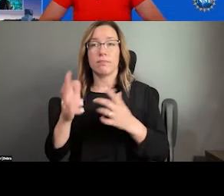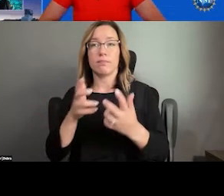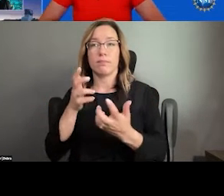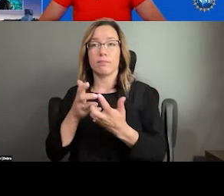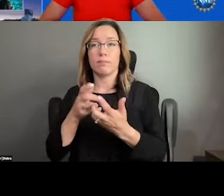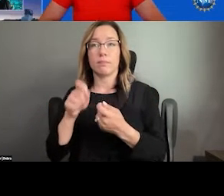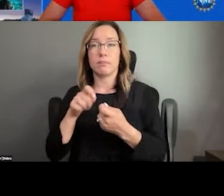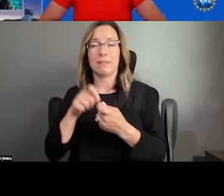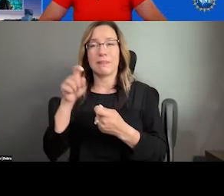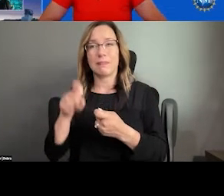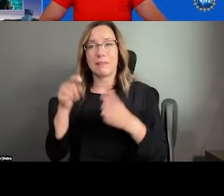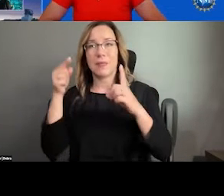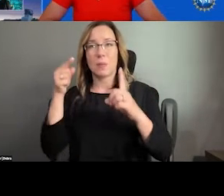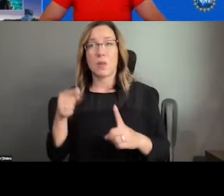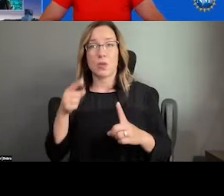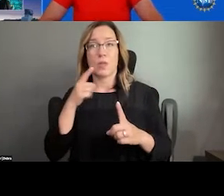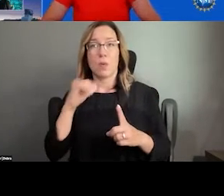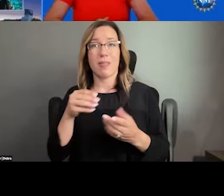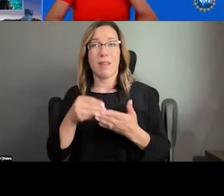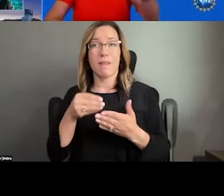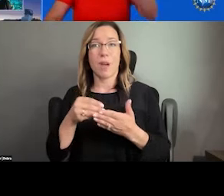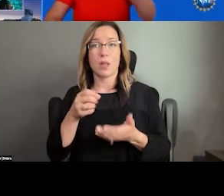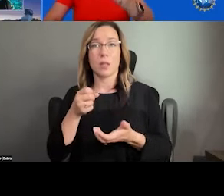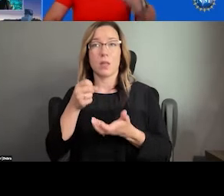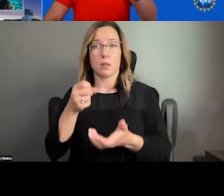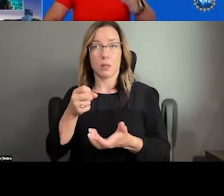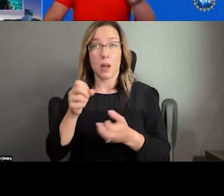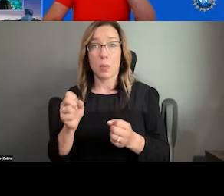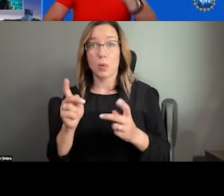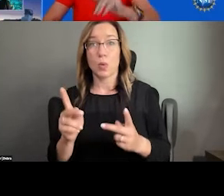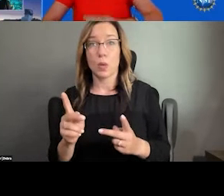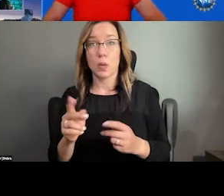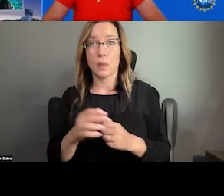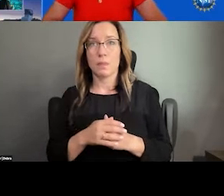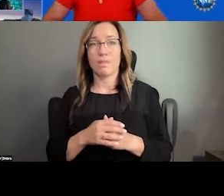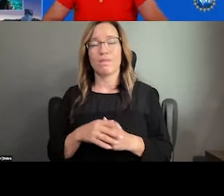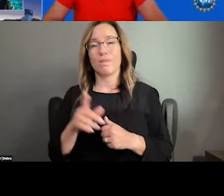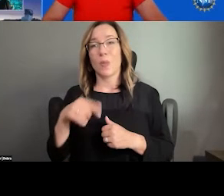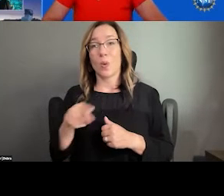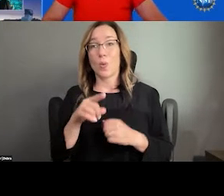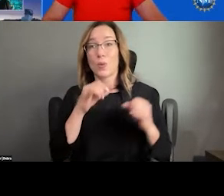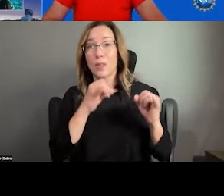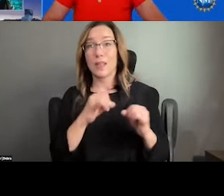mission of that particular funding opportunity. Those are the individuals that will